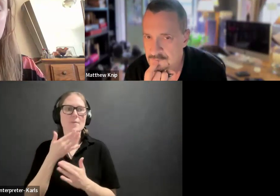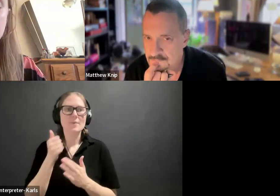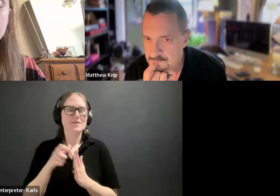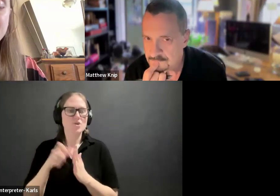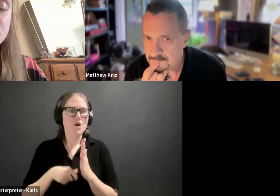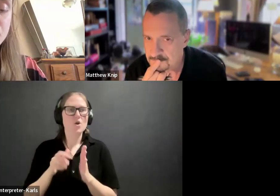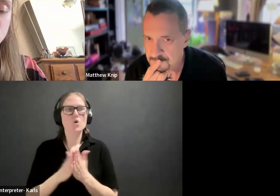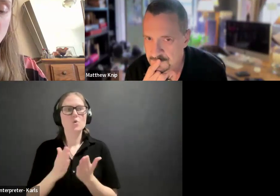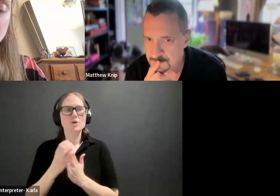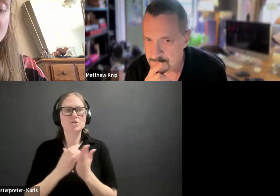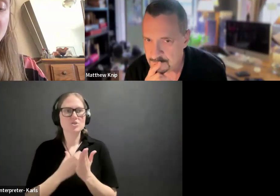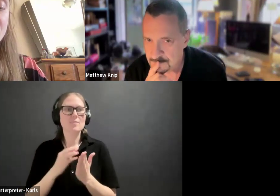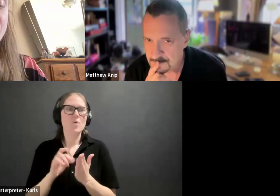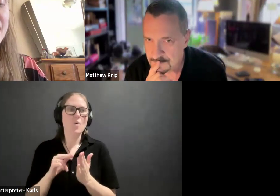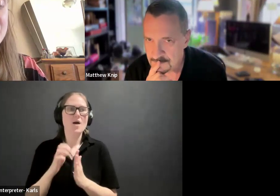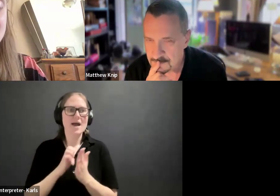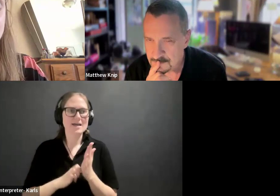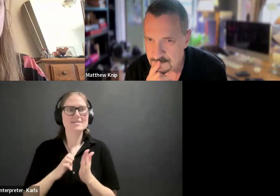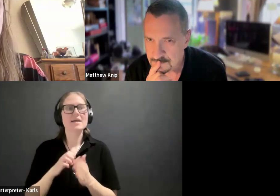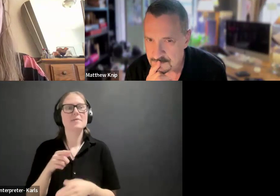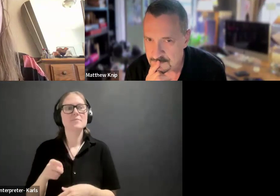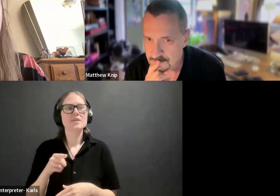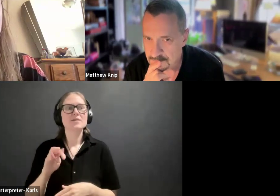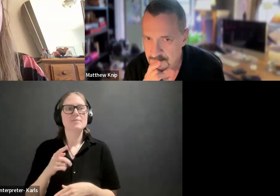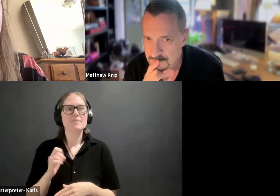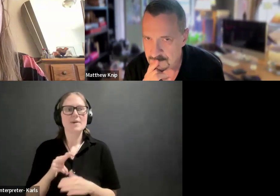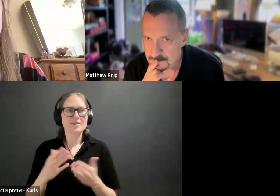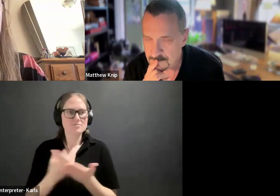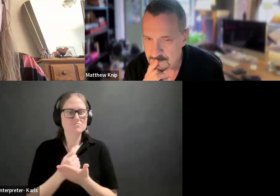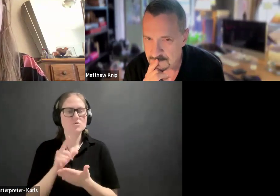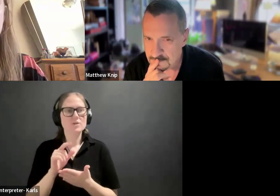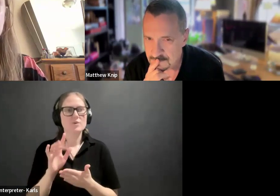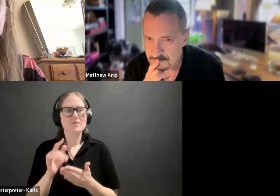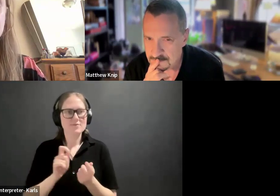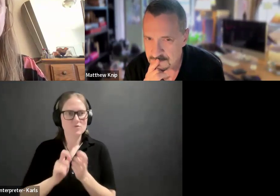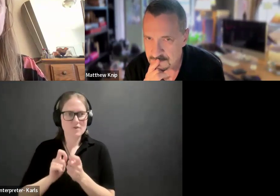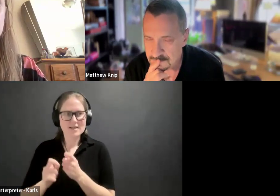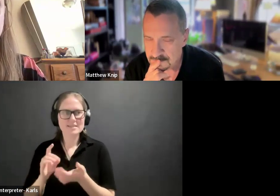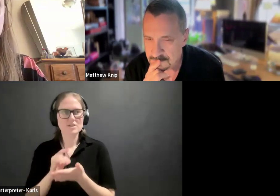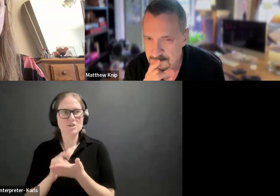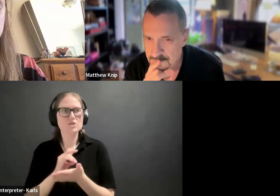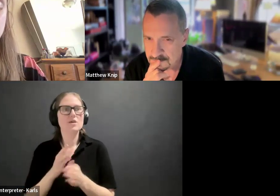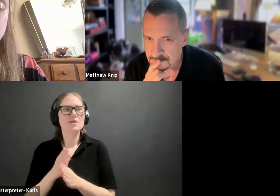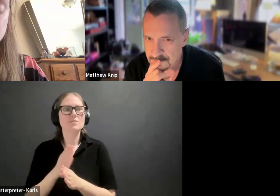Matthew spent 2025 revising this dissertation before Melville's Masts, Sex and the Age of Snail into a Book.